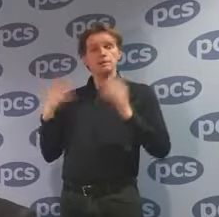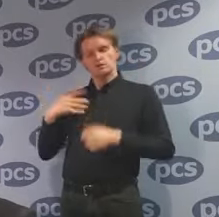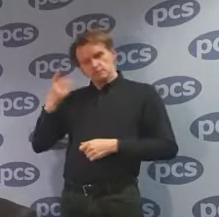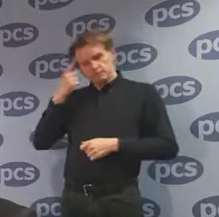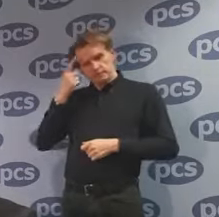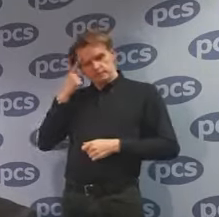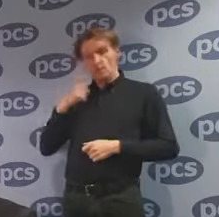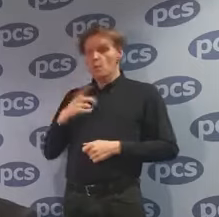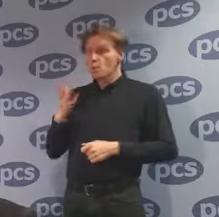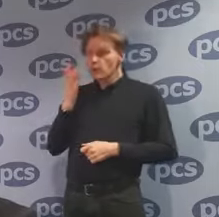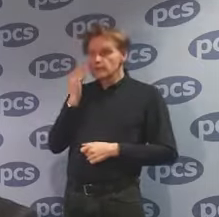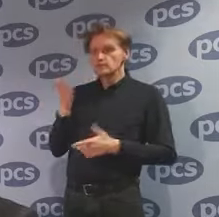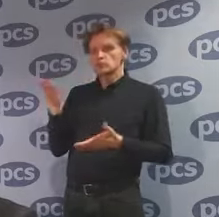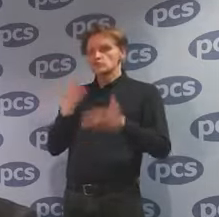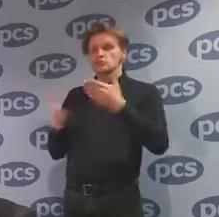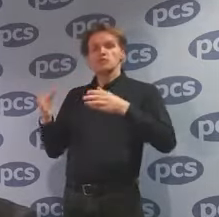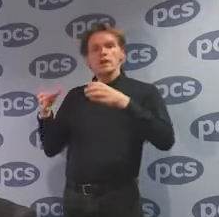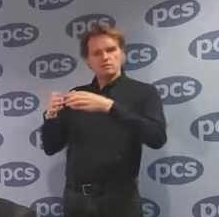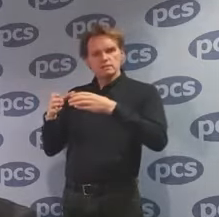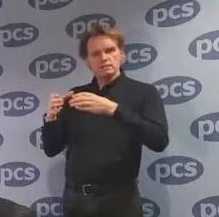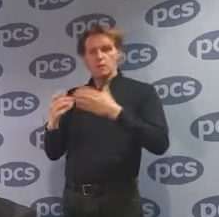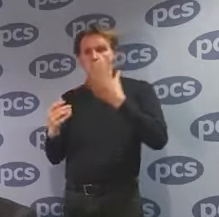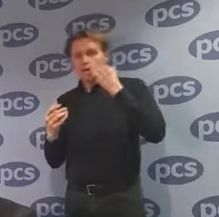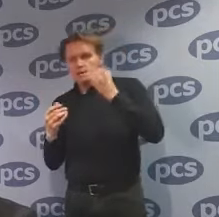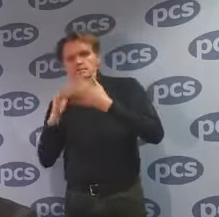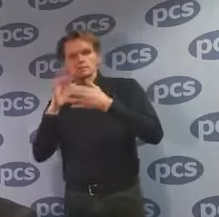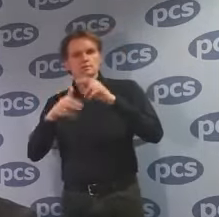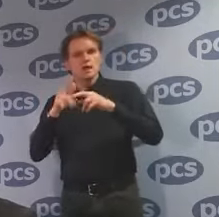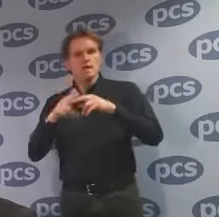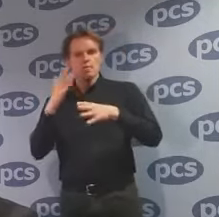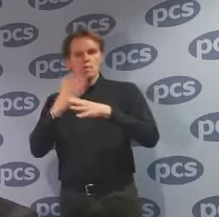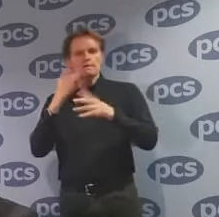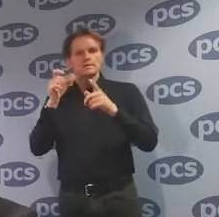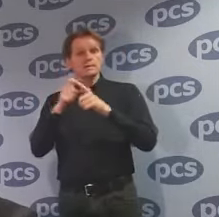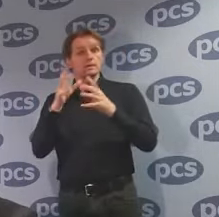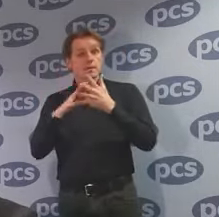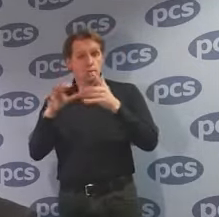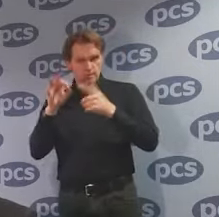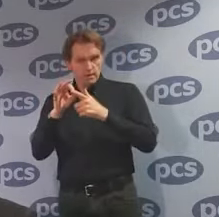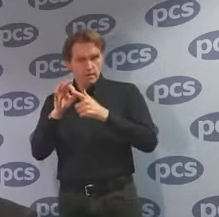listen to the workers in DWP and listen most importantly to the people who are